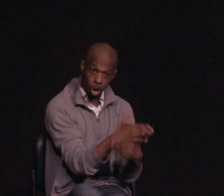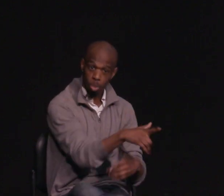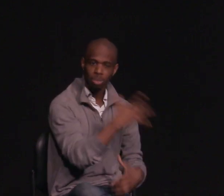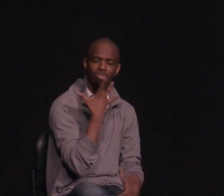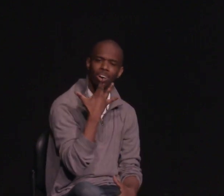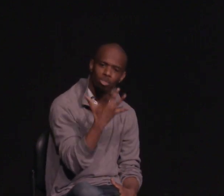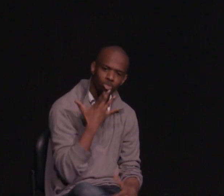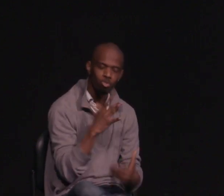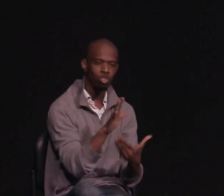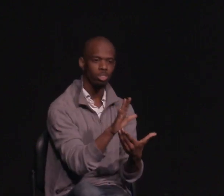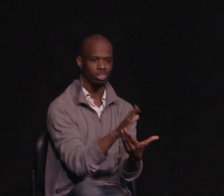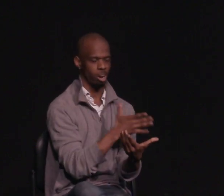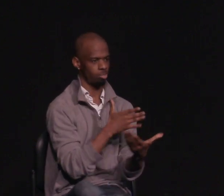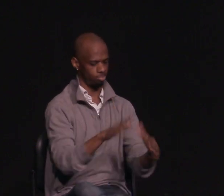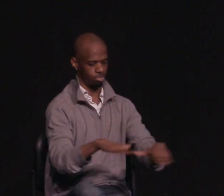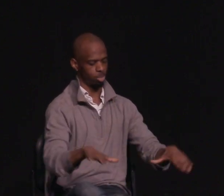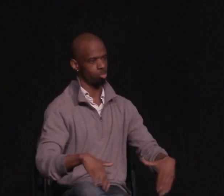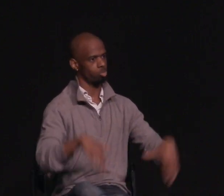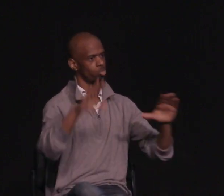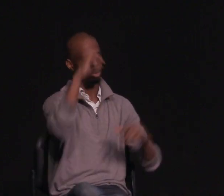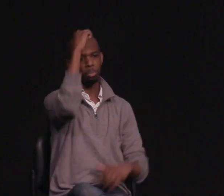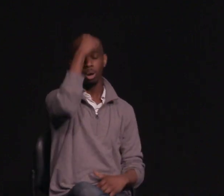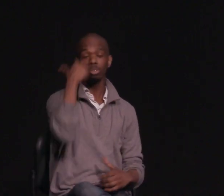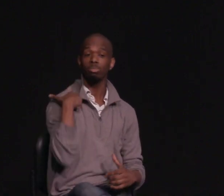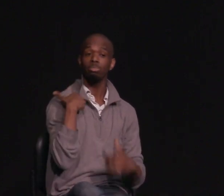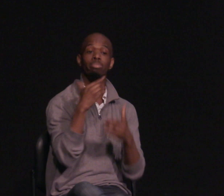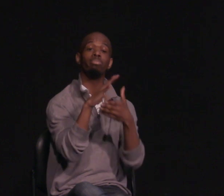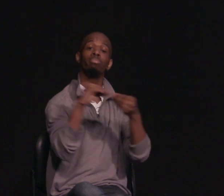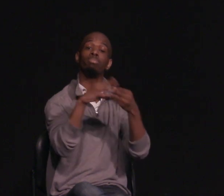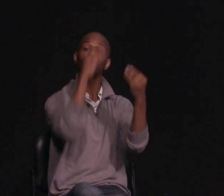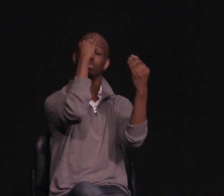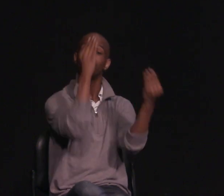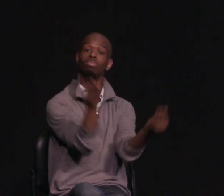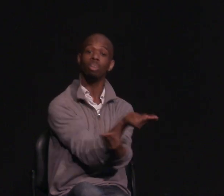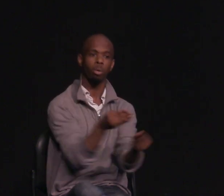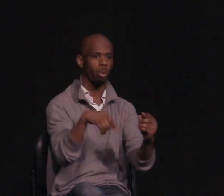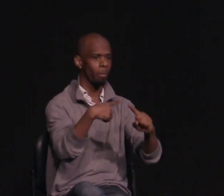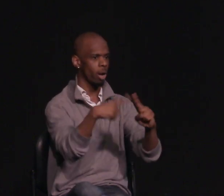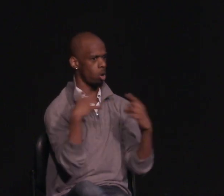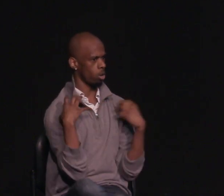since I started presenting publicly about health, food, and farming issues over 20 years ago.